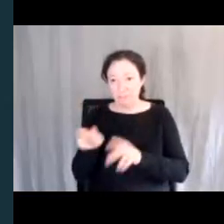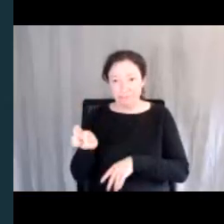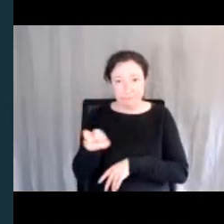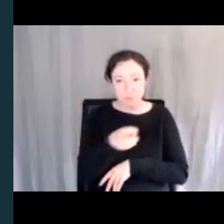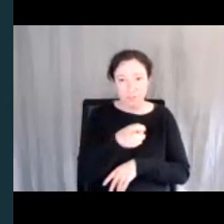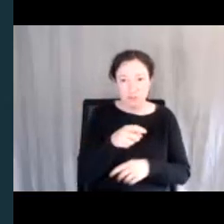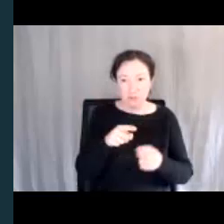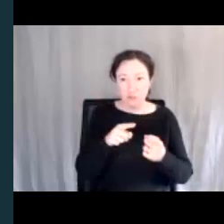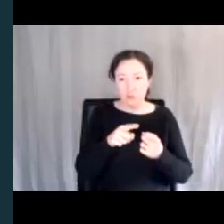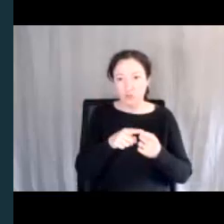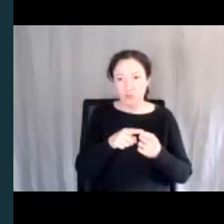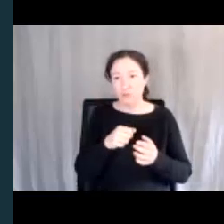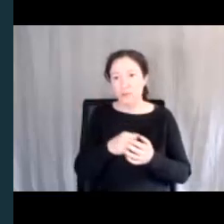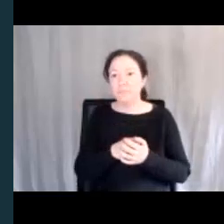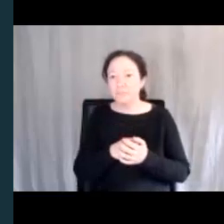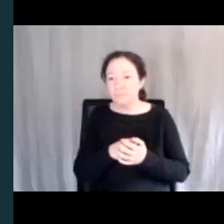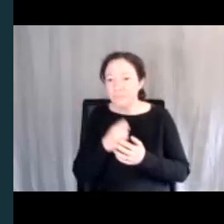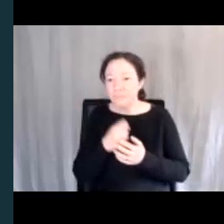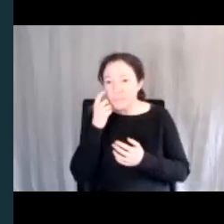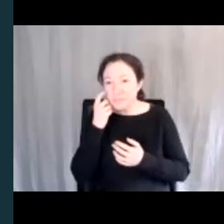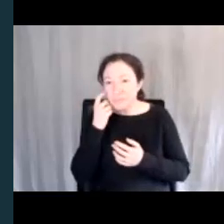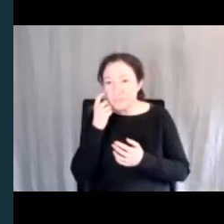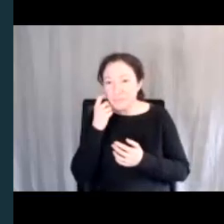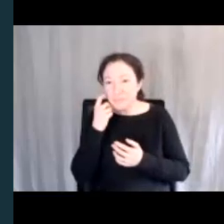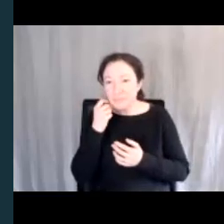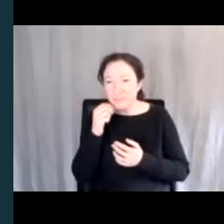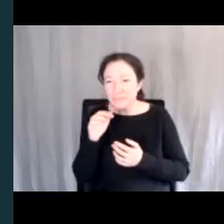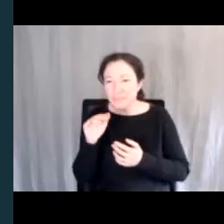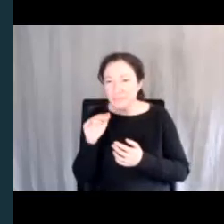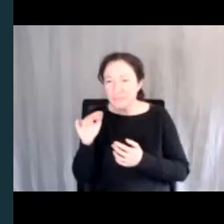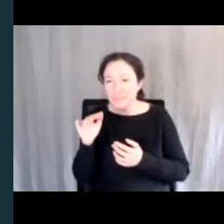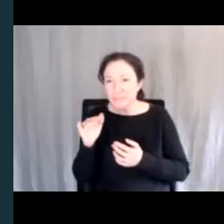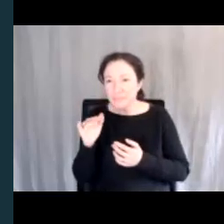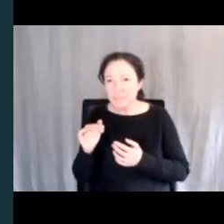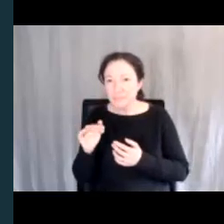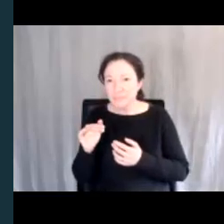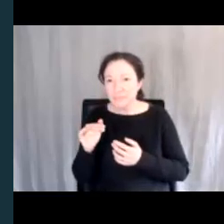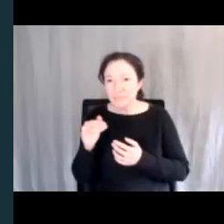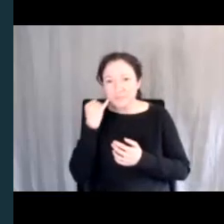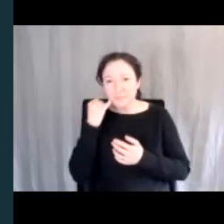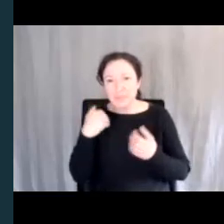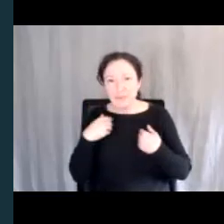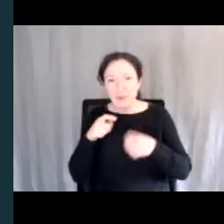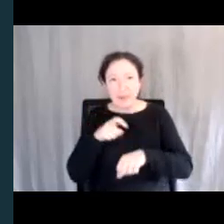GLP one's are a hot topic and I have a slide at the end. It's kind of bonus if we have time to talk about if people have questions about that.